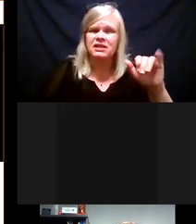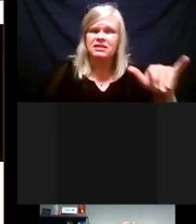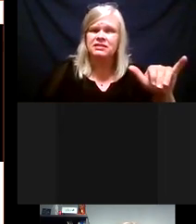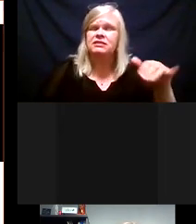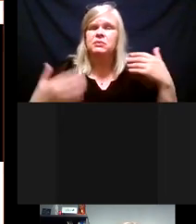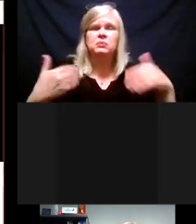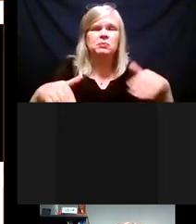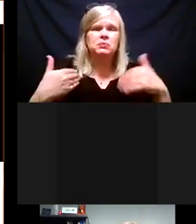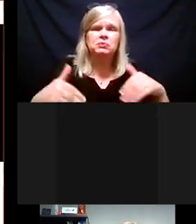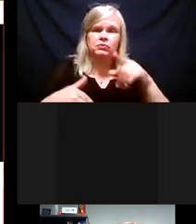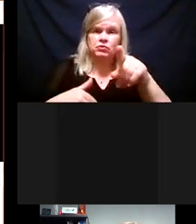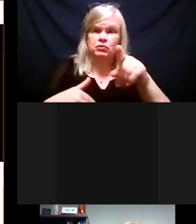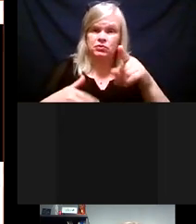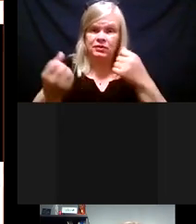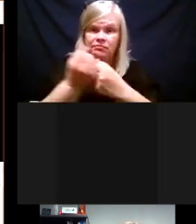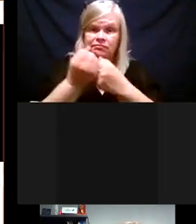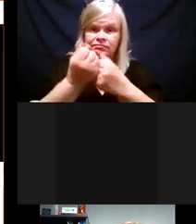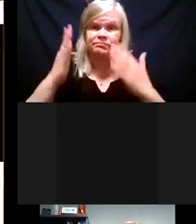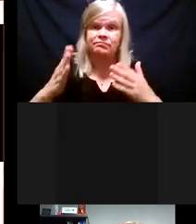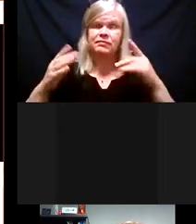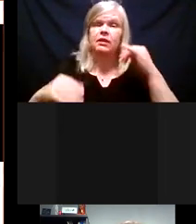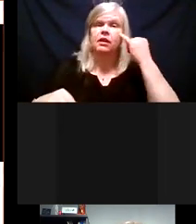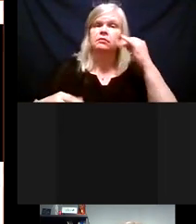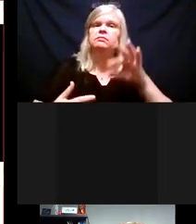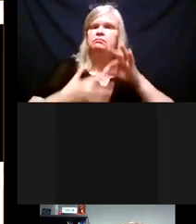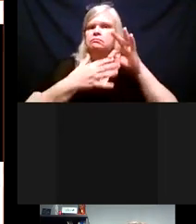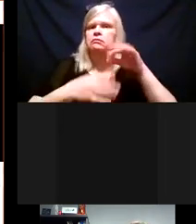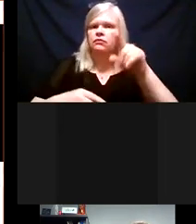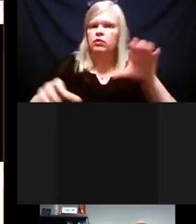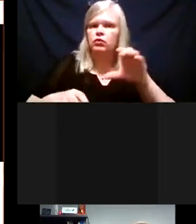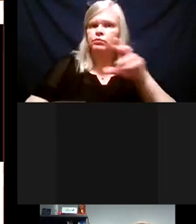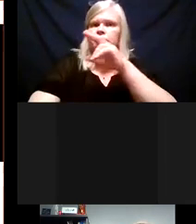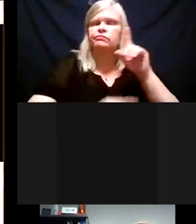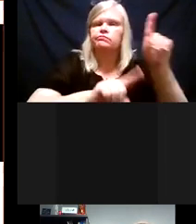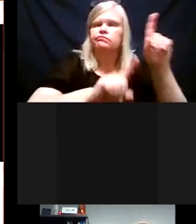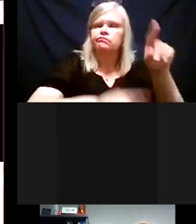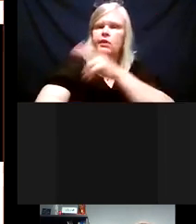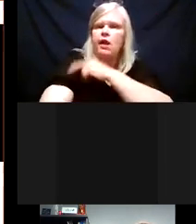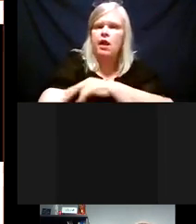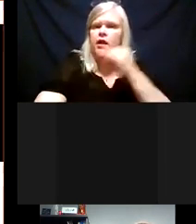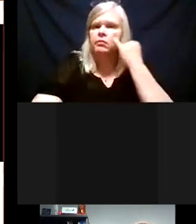ESPECIALLY IF YOU DO HOSPITAL CALLS, SOMETIMES YOU RUN INTO A